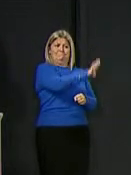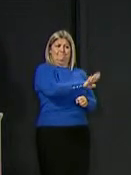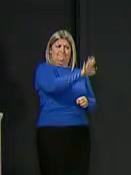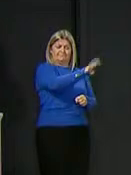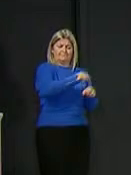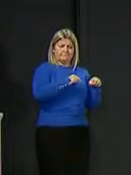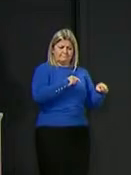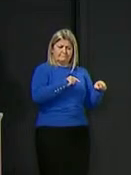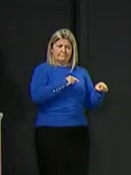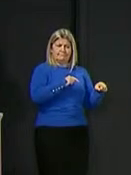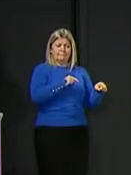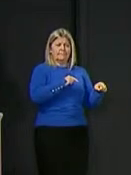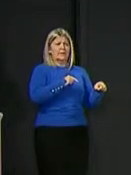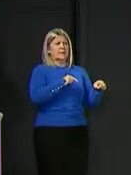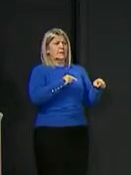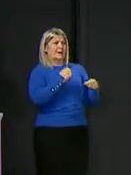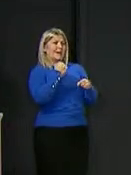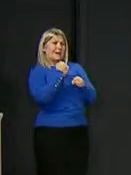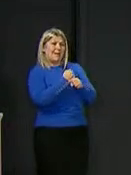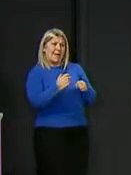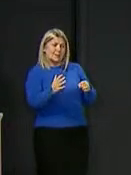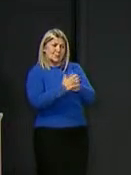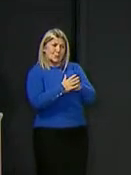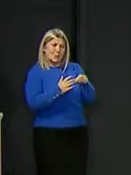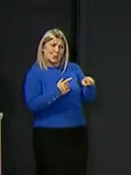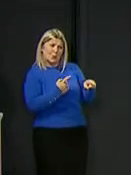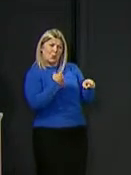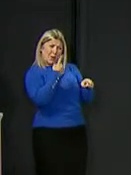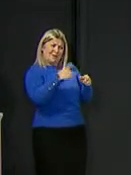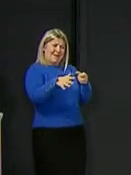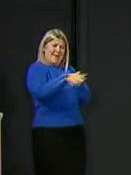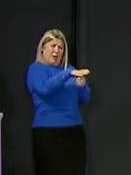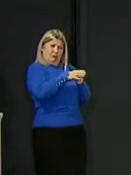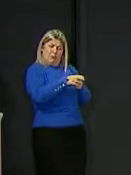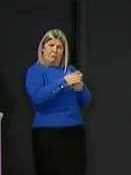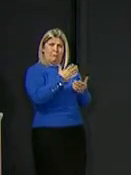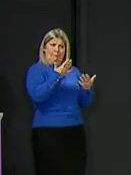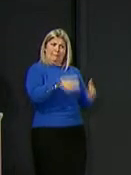and yet Glasgow is one of the areas that's had these tighter lockdown restrictions